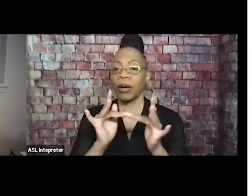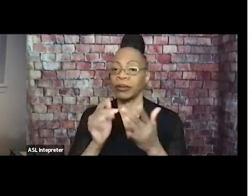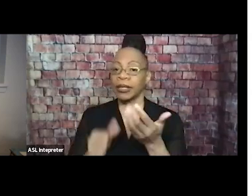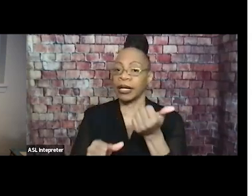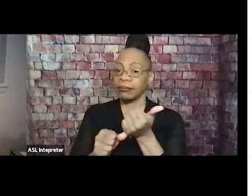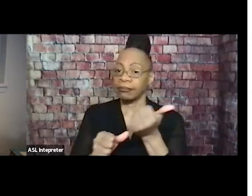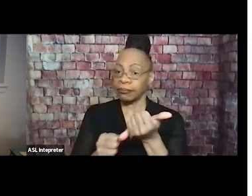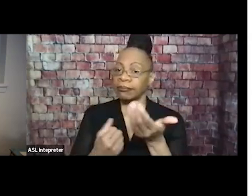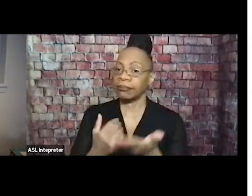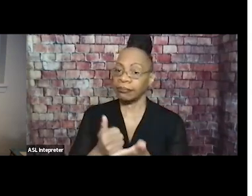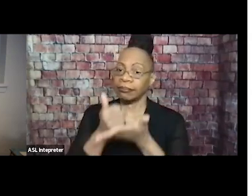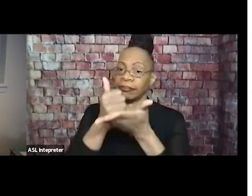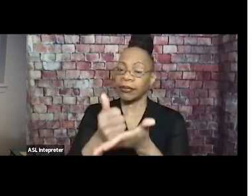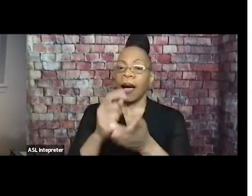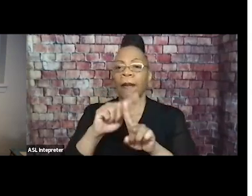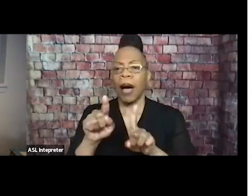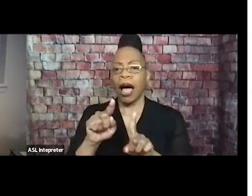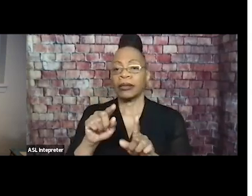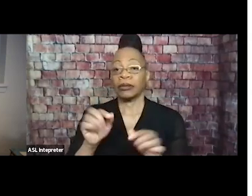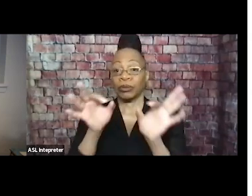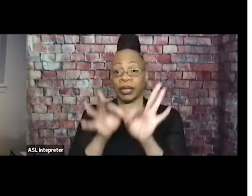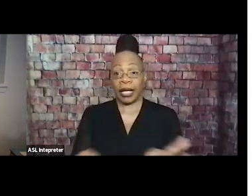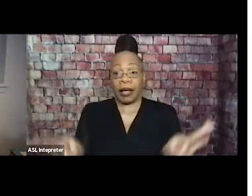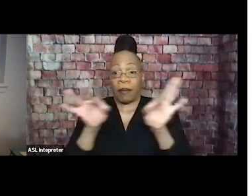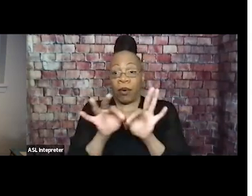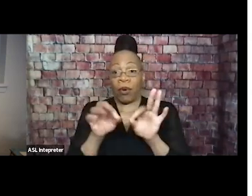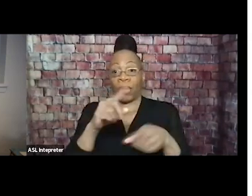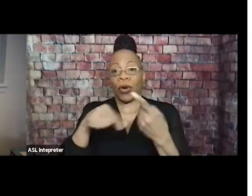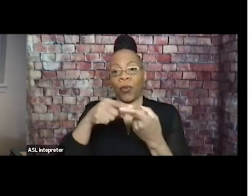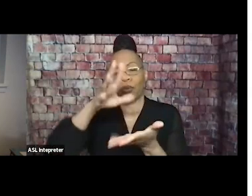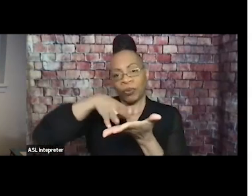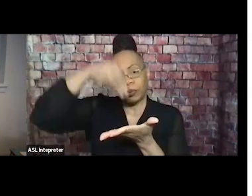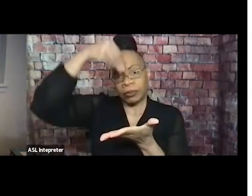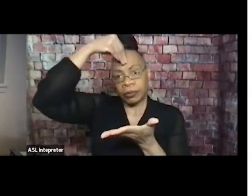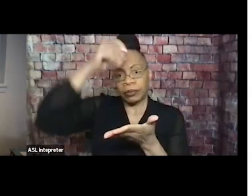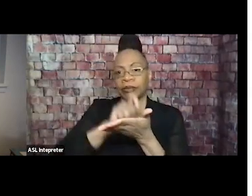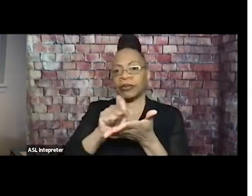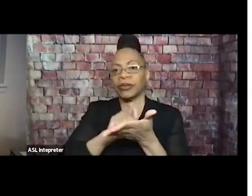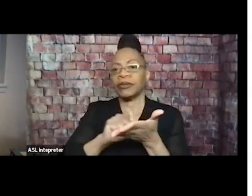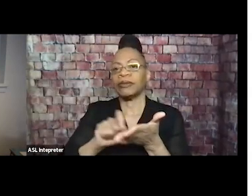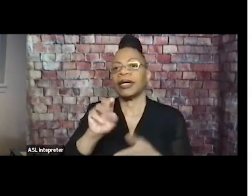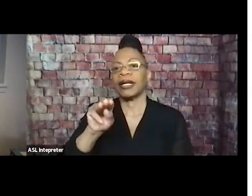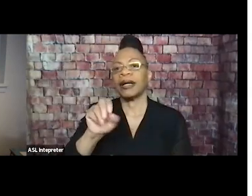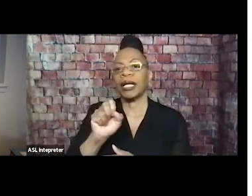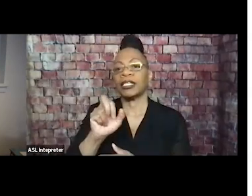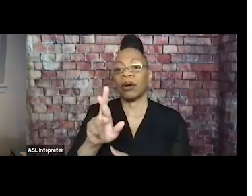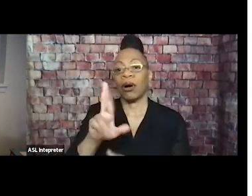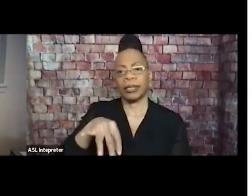But the number one thing that you wanna be using when you are learning to write a medical summary report, and especially as you're doing multiples of them,